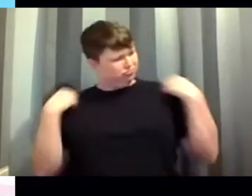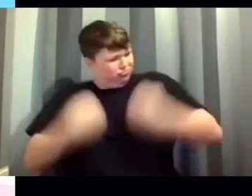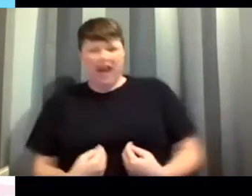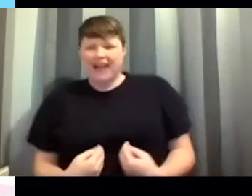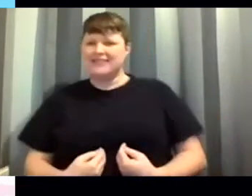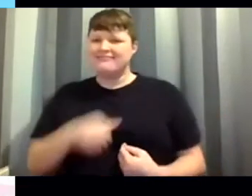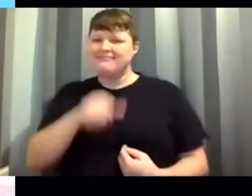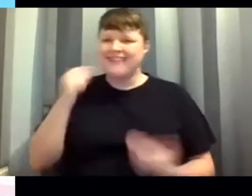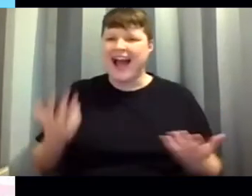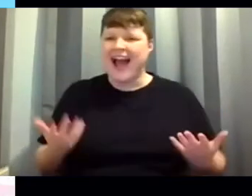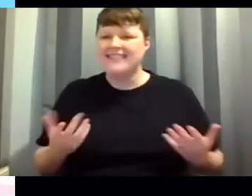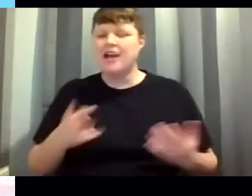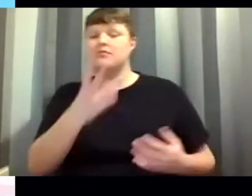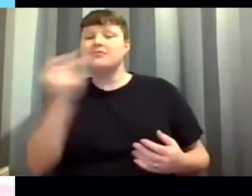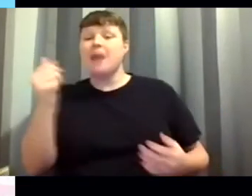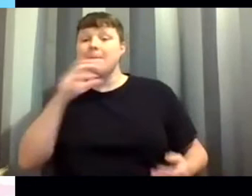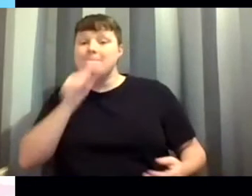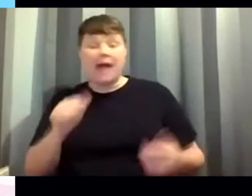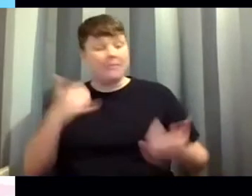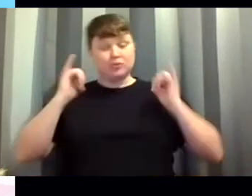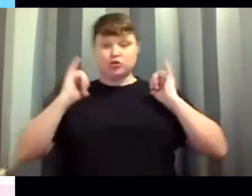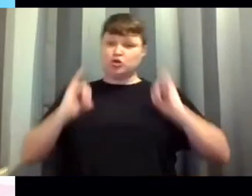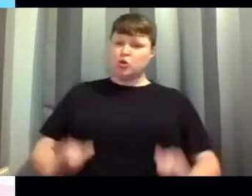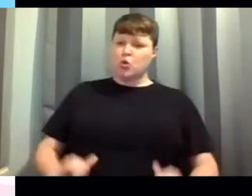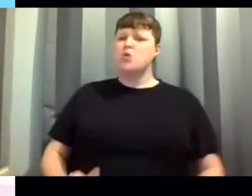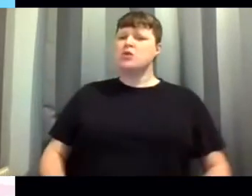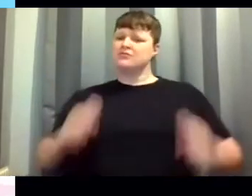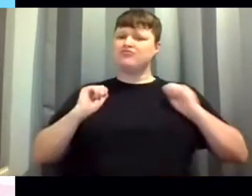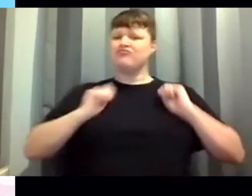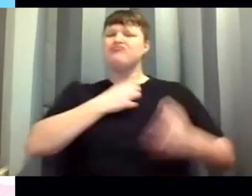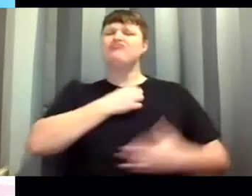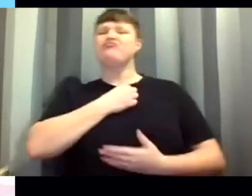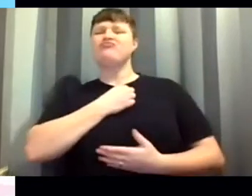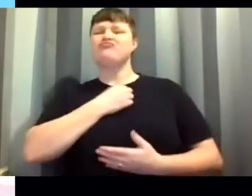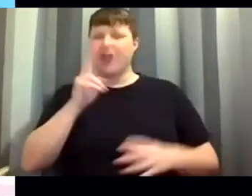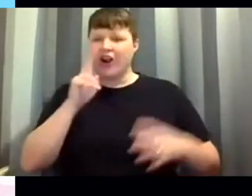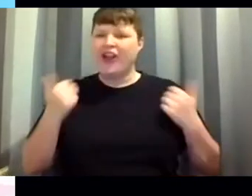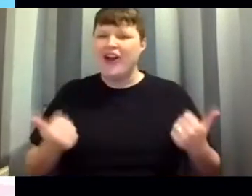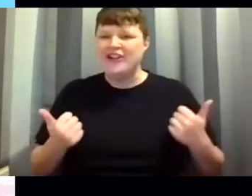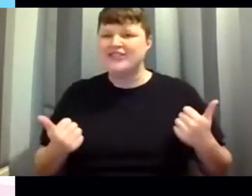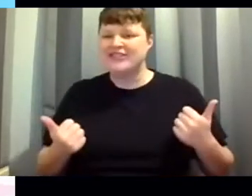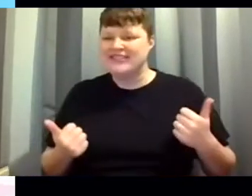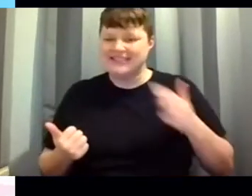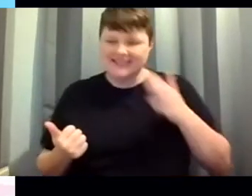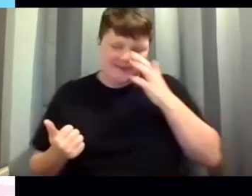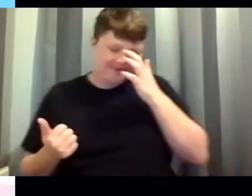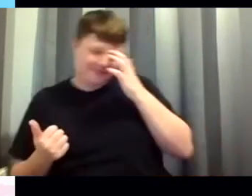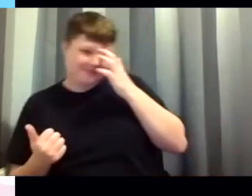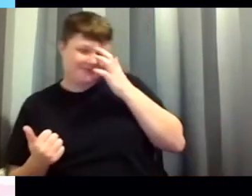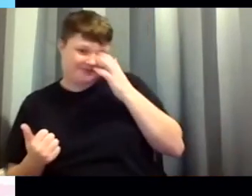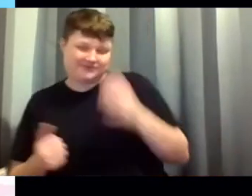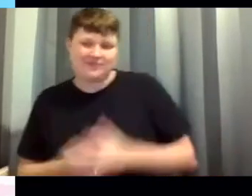Some men like like to wear a suit and that feels good for them. I don't know. But,